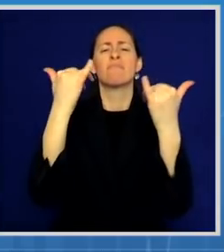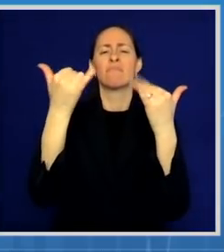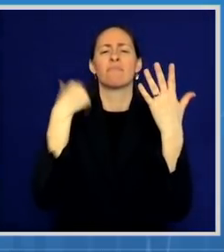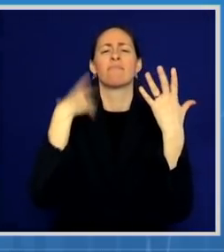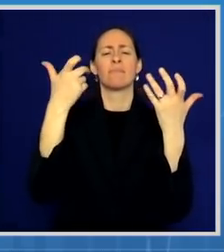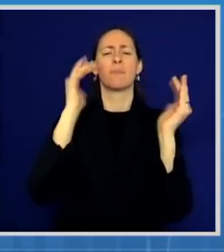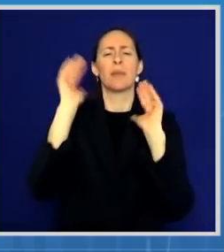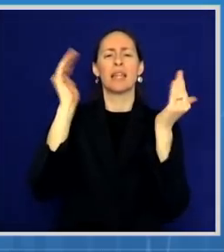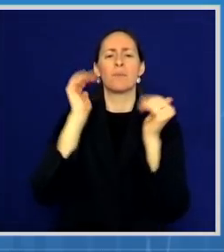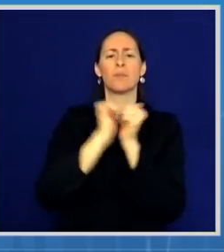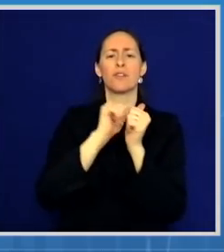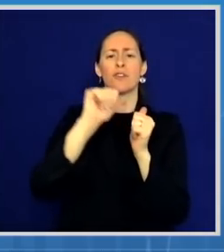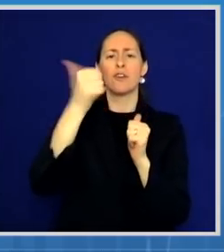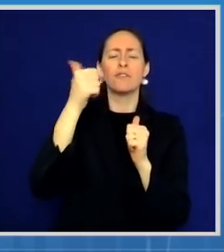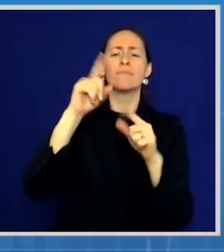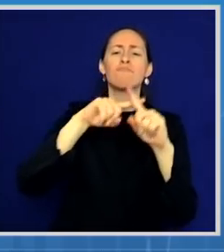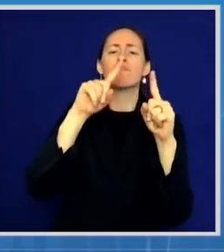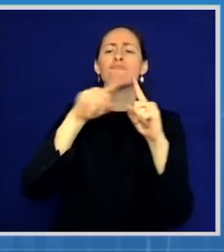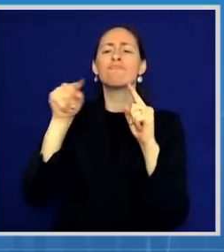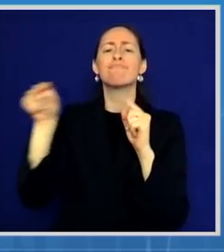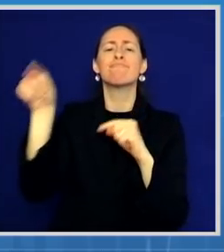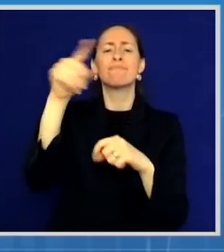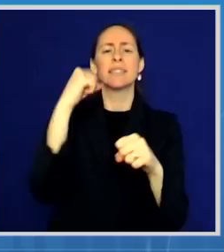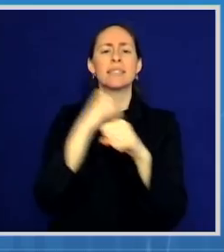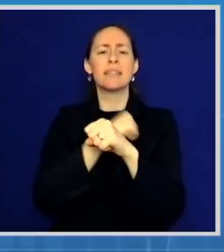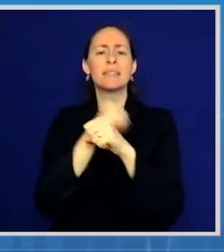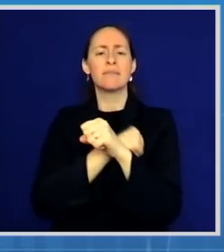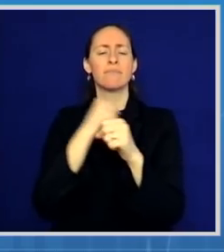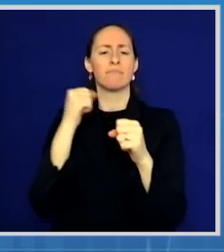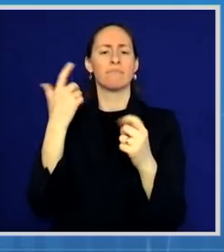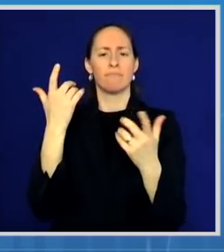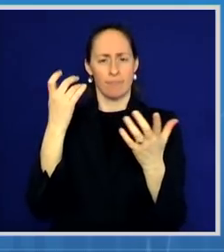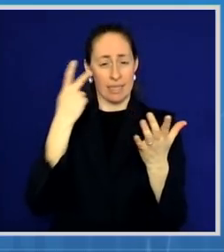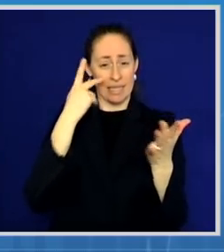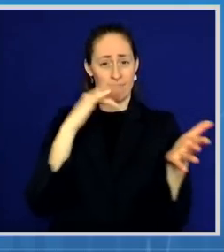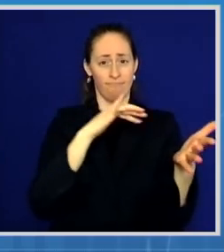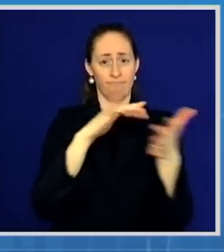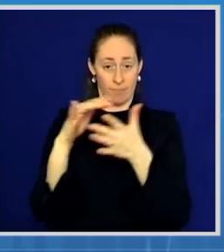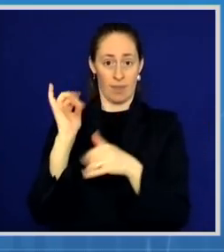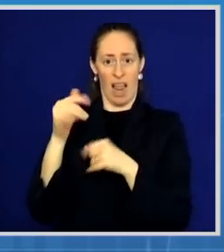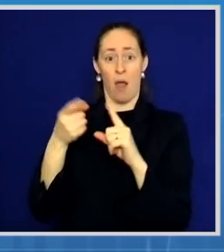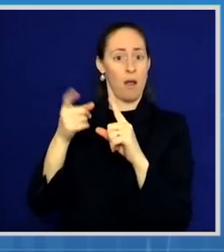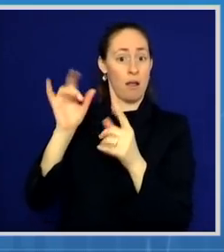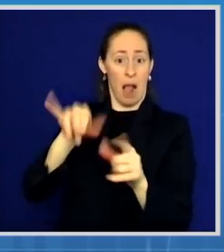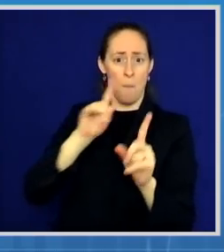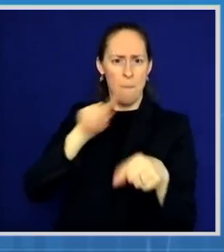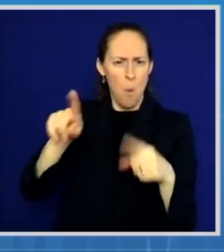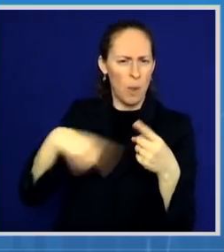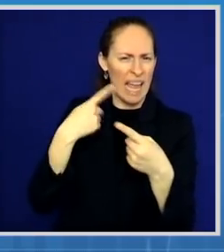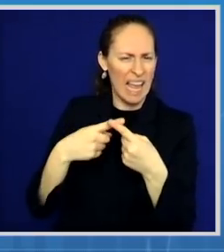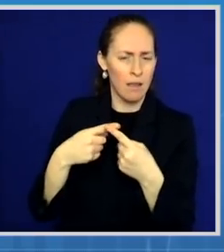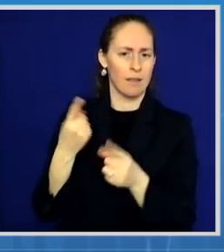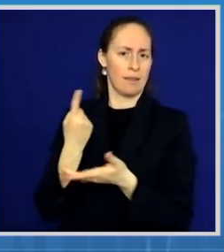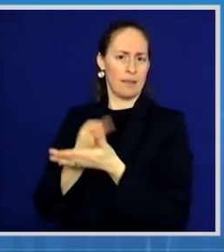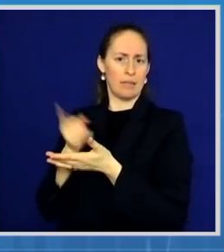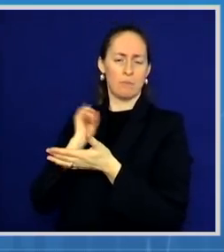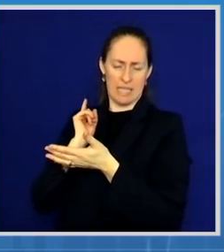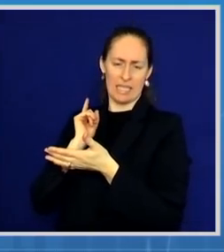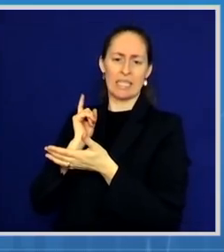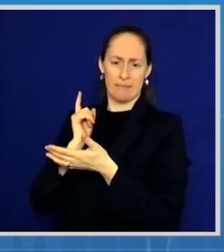this report came out a week ago in Human Vaccines & Immunotherapeutics looking at the zoster vaccine in the United States